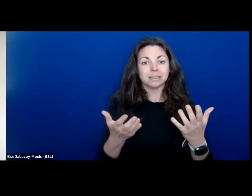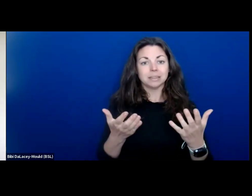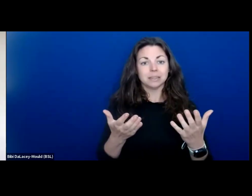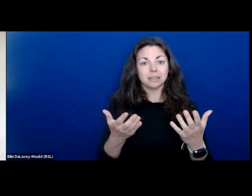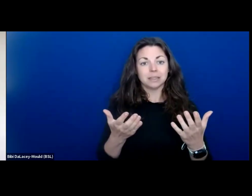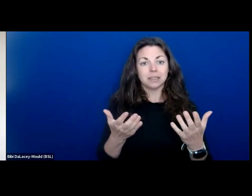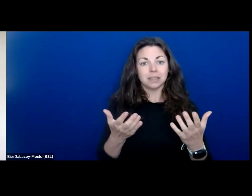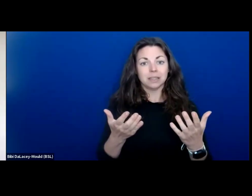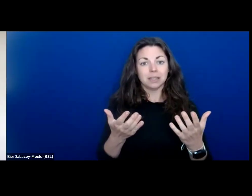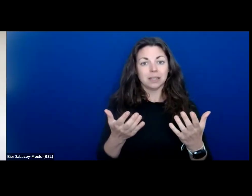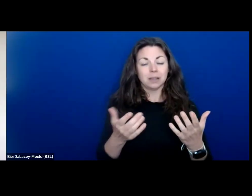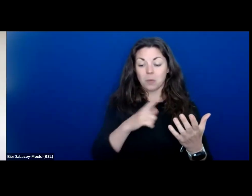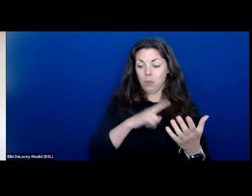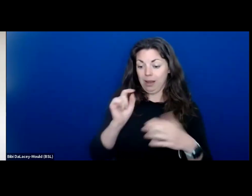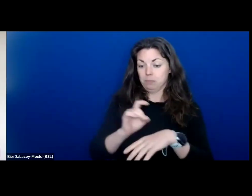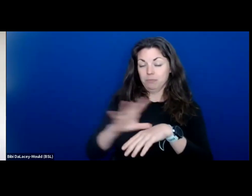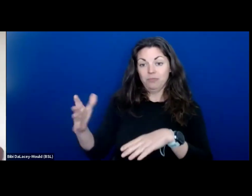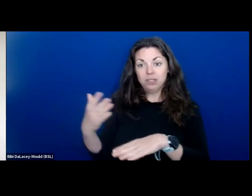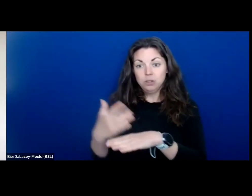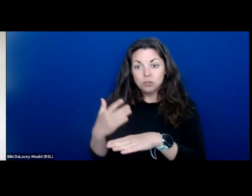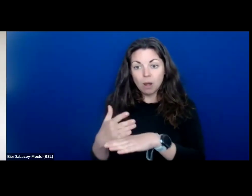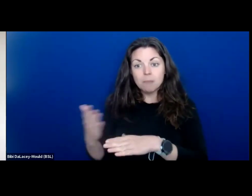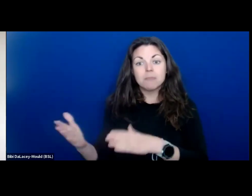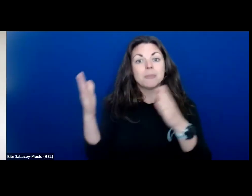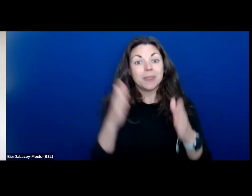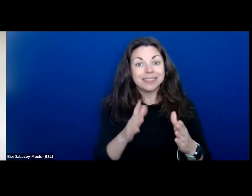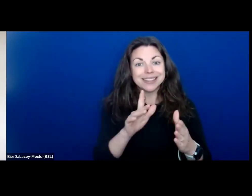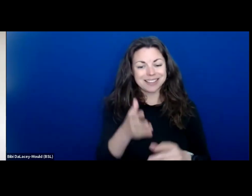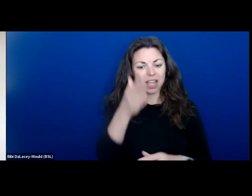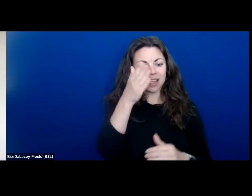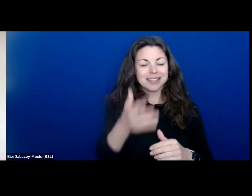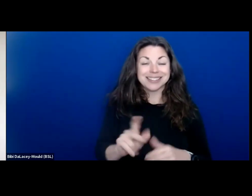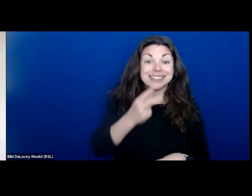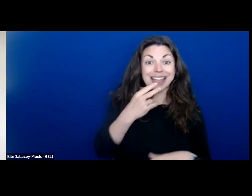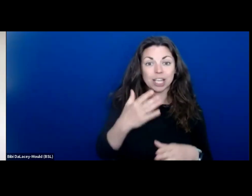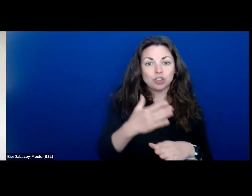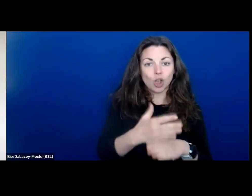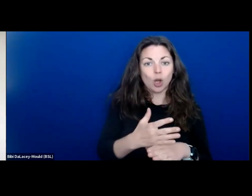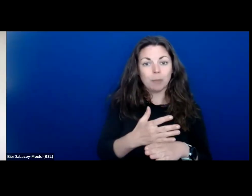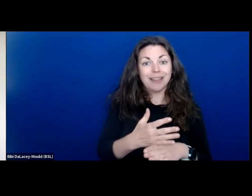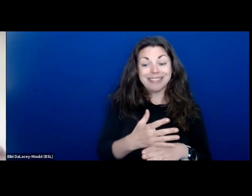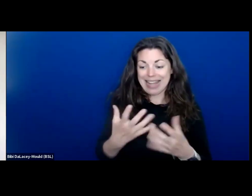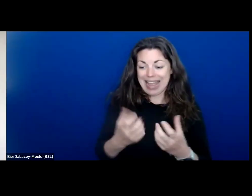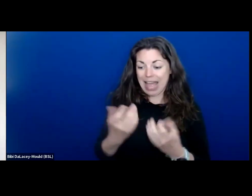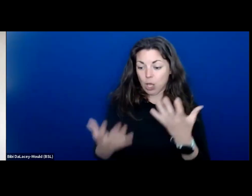you've got your professional job, and then you also do this on the side and kind of how you balance the two when they maybe are in the same sphere, but,